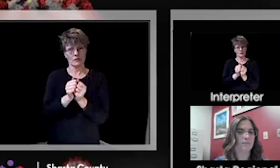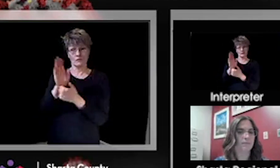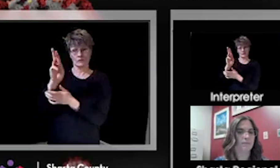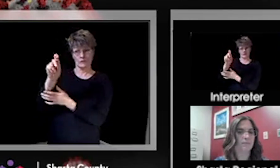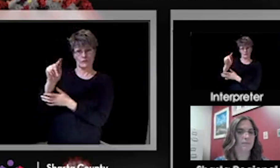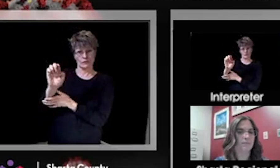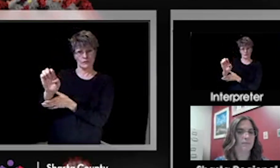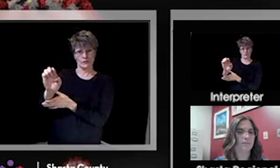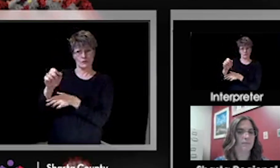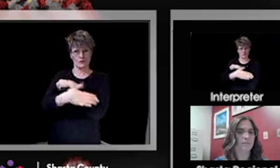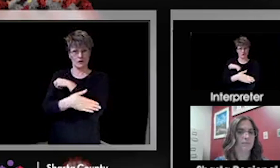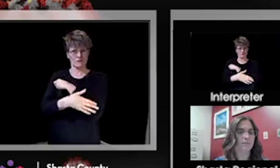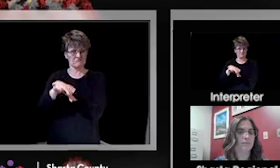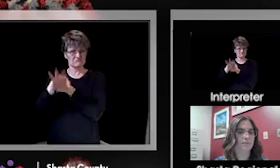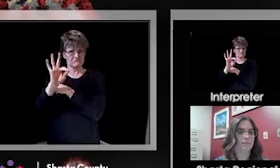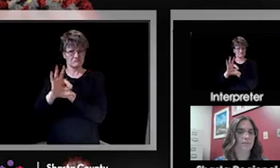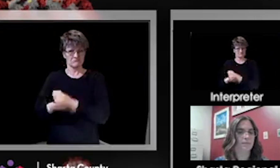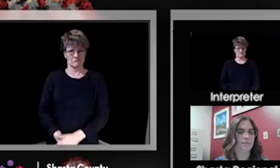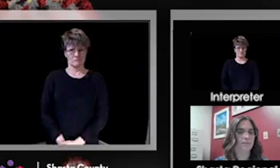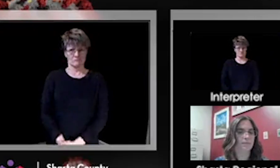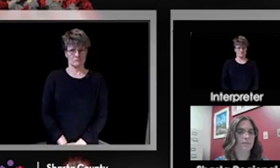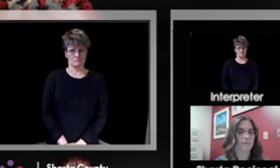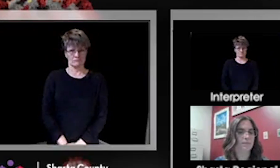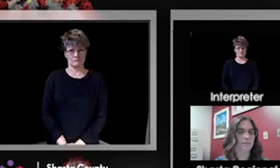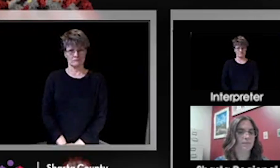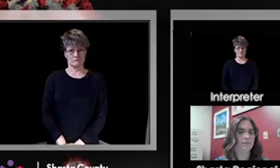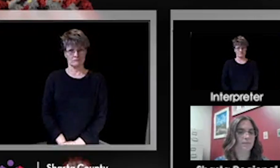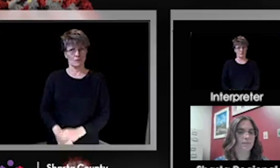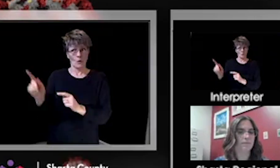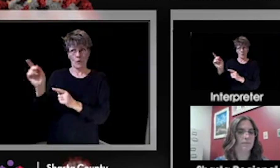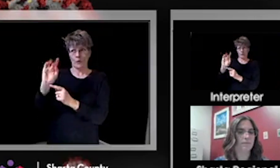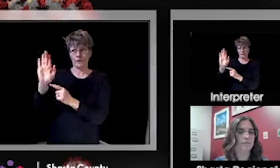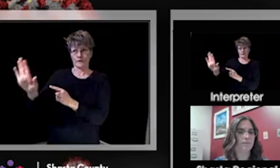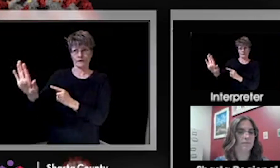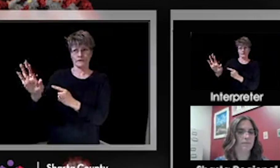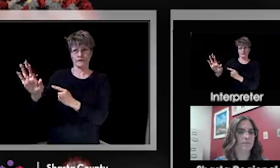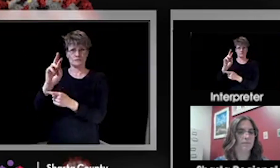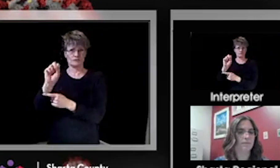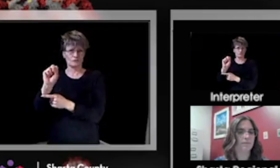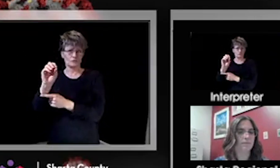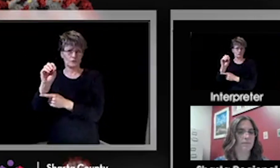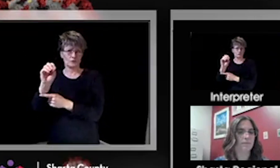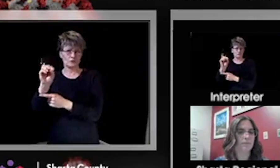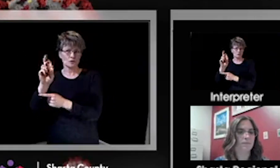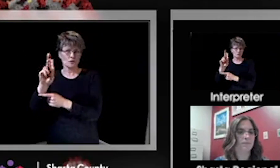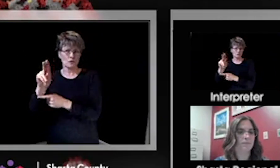the same source, but I have not seen the death data.